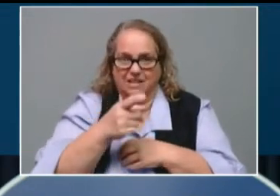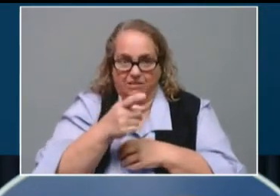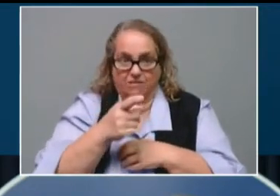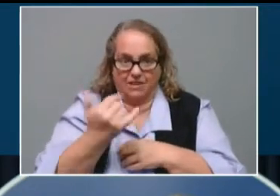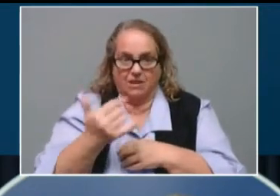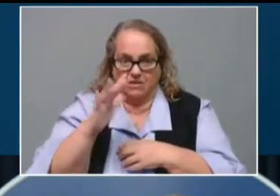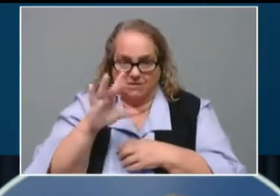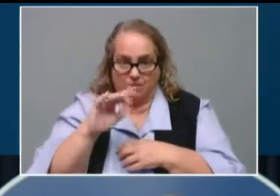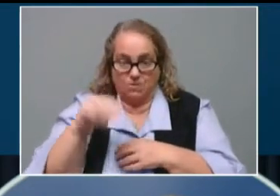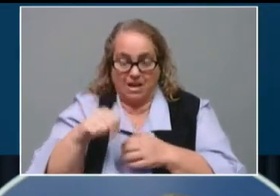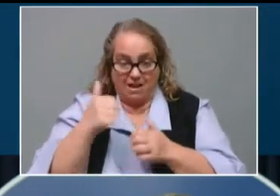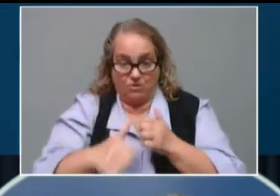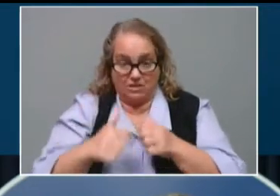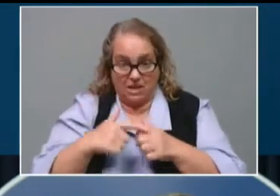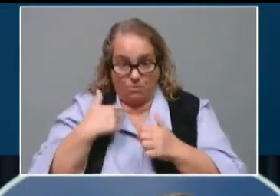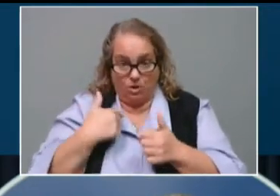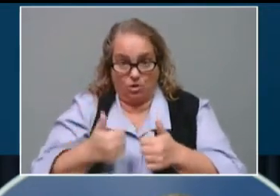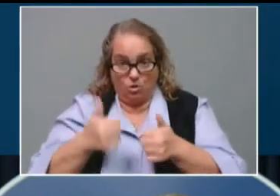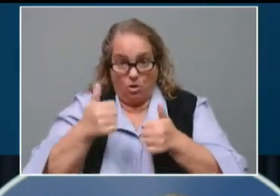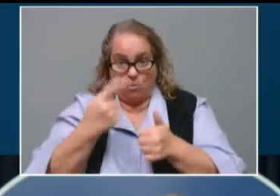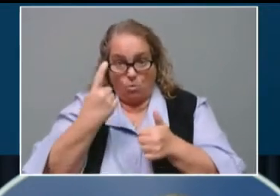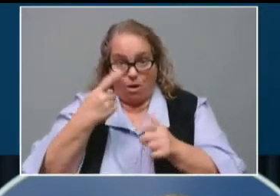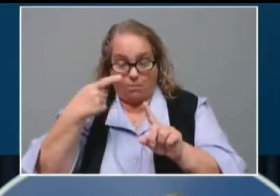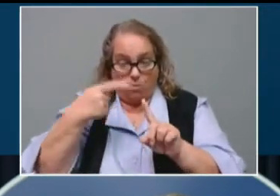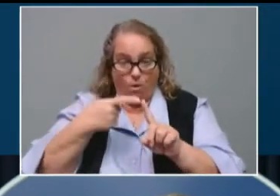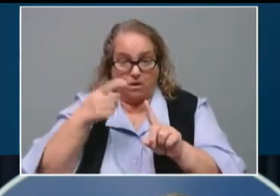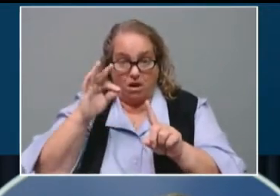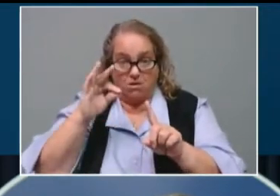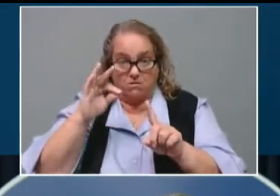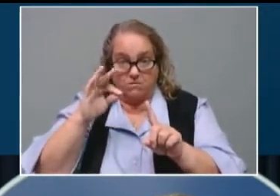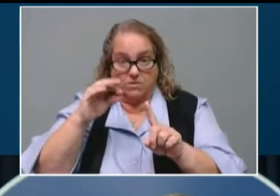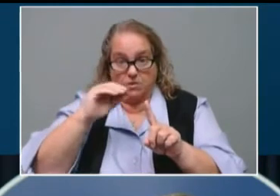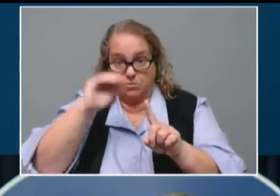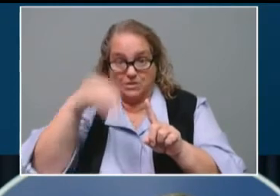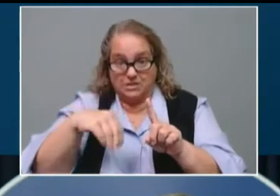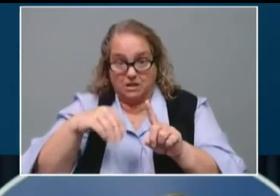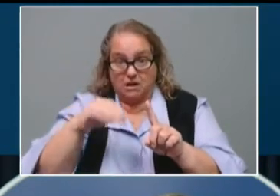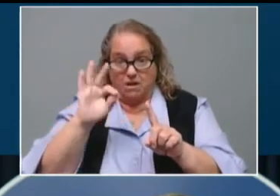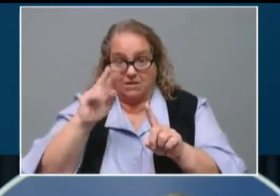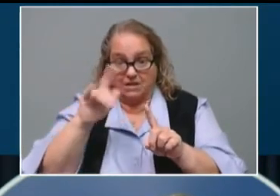point of total Kentucky and vaccinated. That is a big deal now. 58% of all